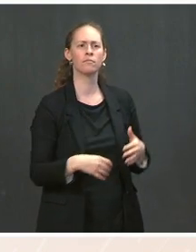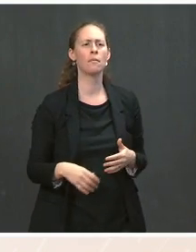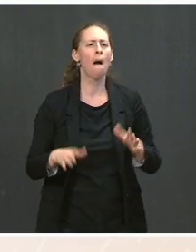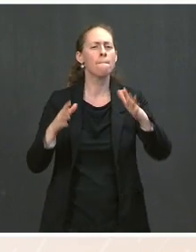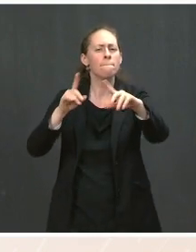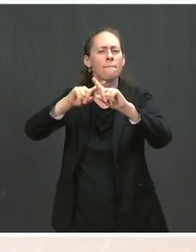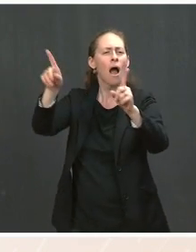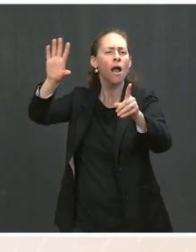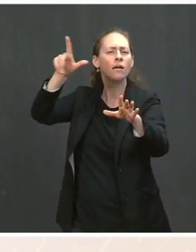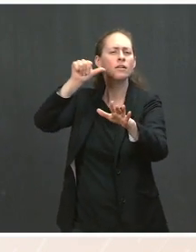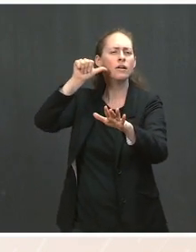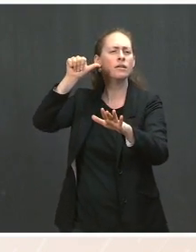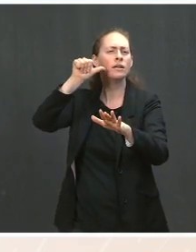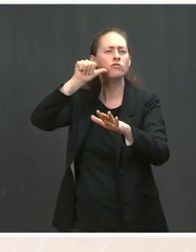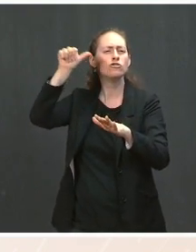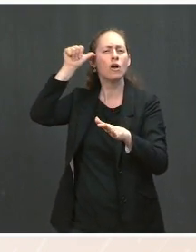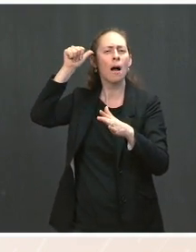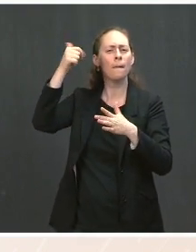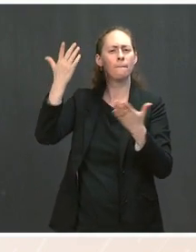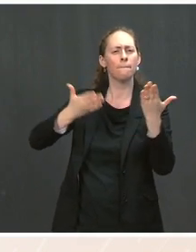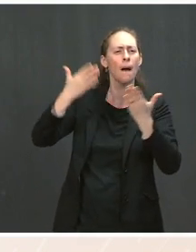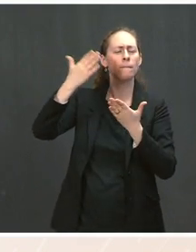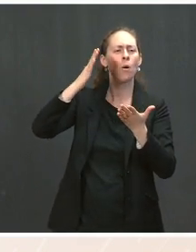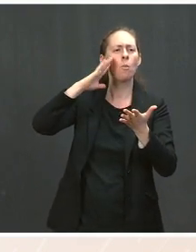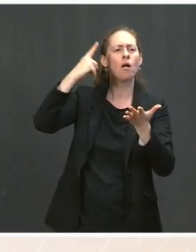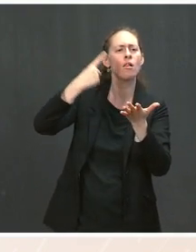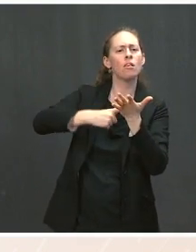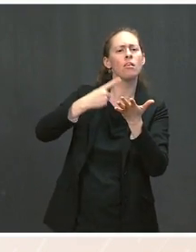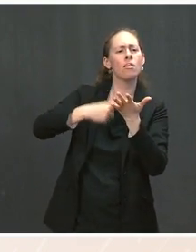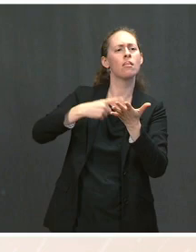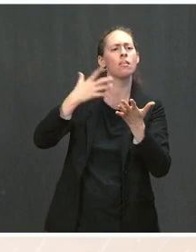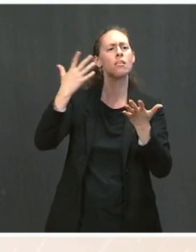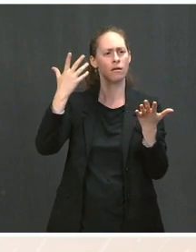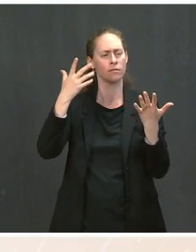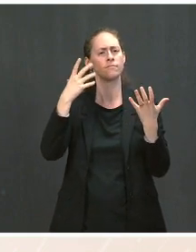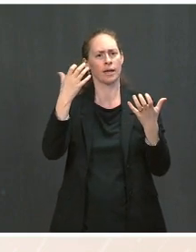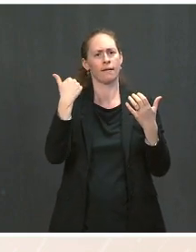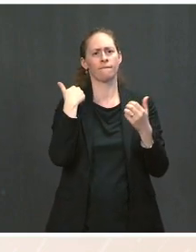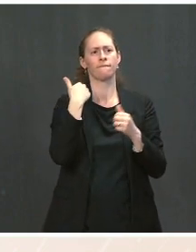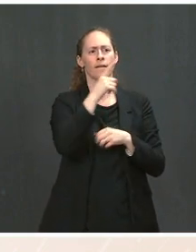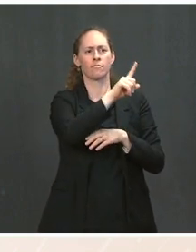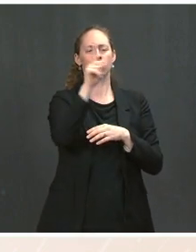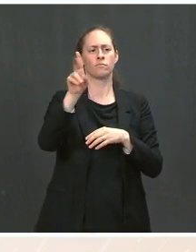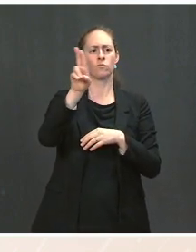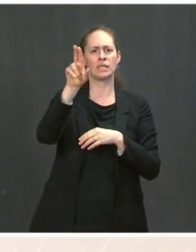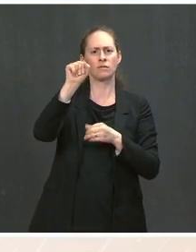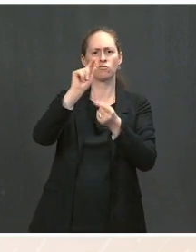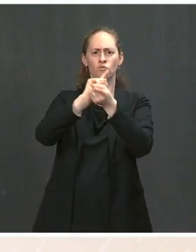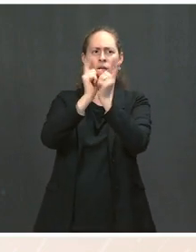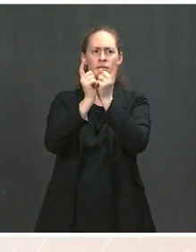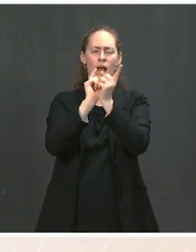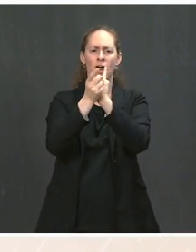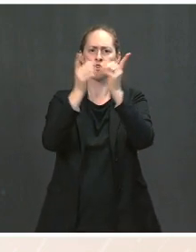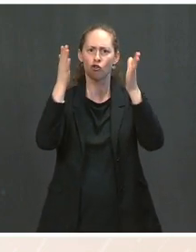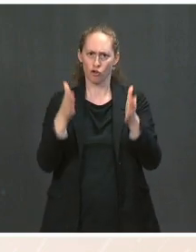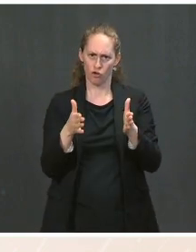who had helped U.S. military forces in his speech. It didn't sound like that made the final cut, so I'm wondering if you have any more details about that,